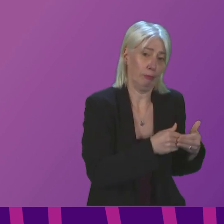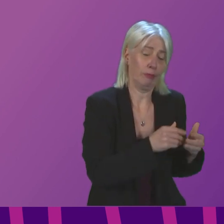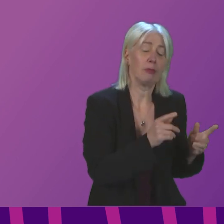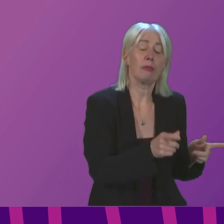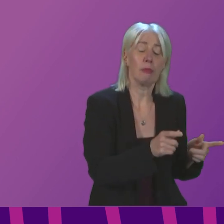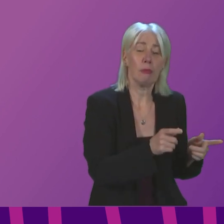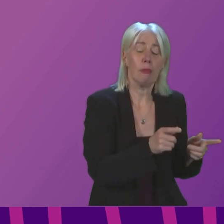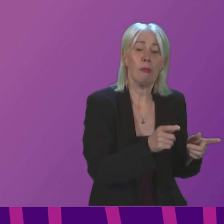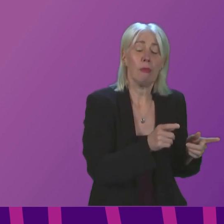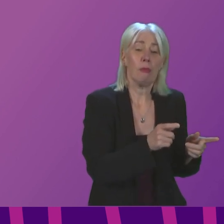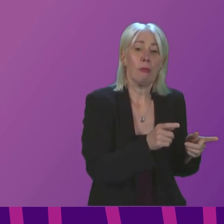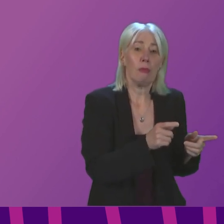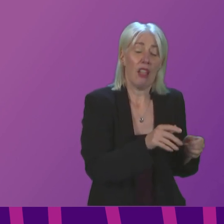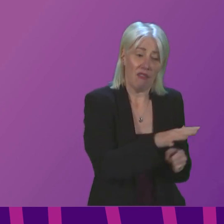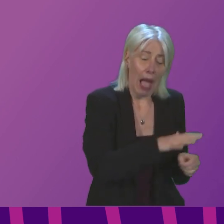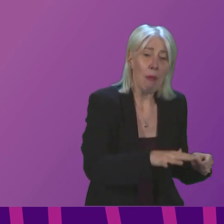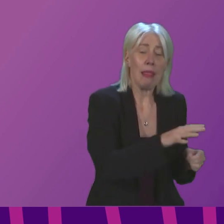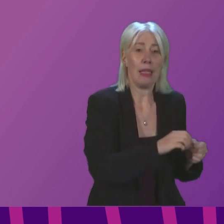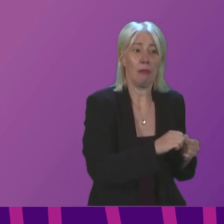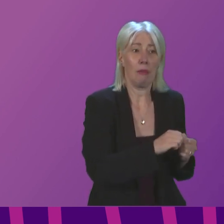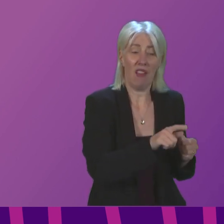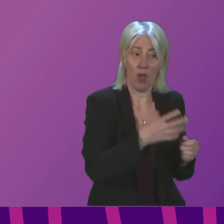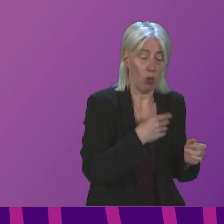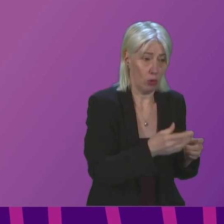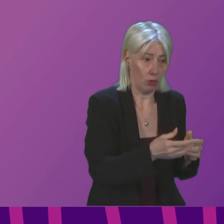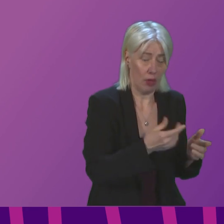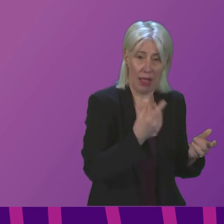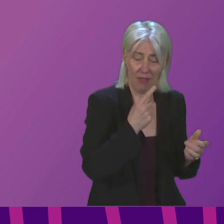I am very willing to see whether there is something that the Government can do to help